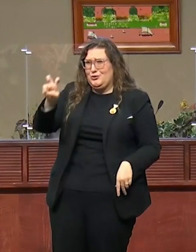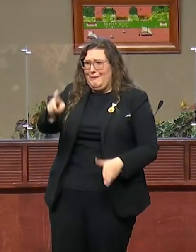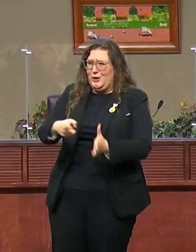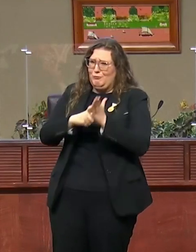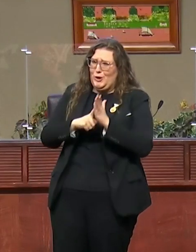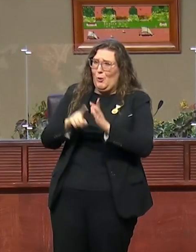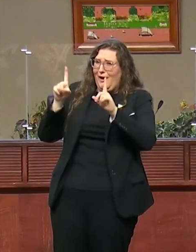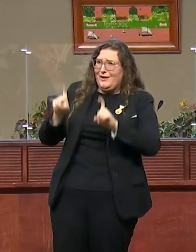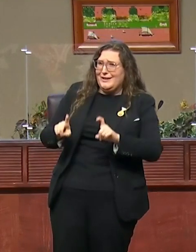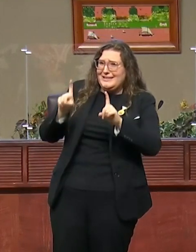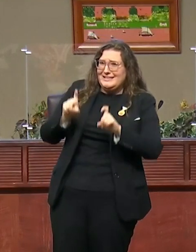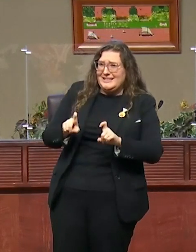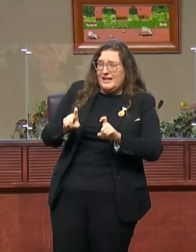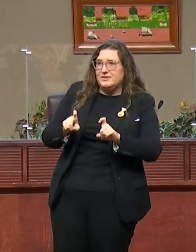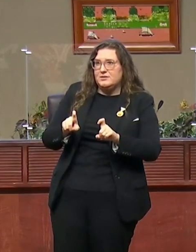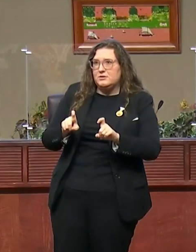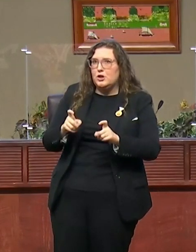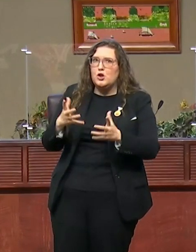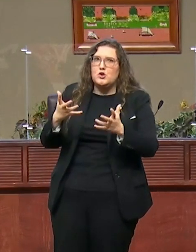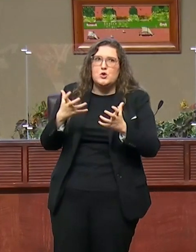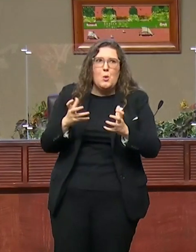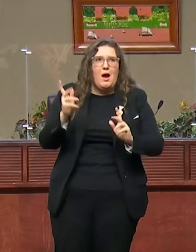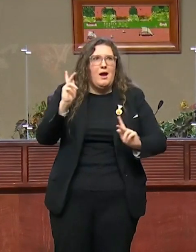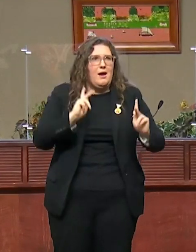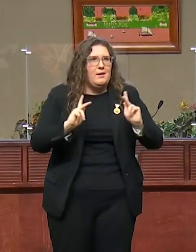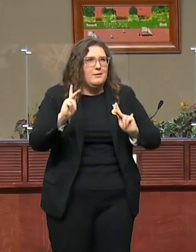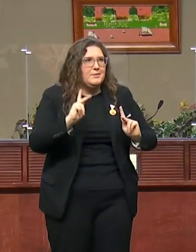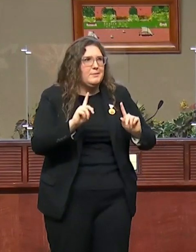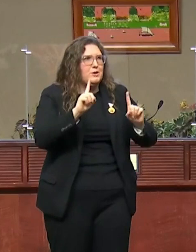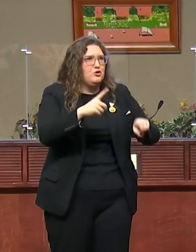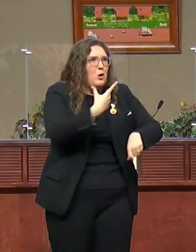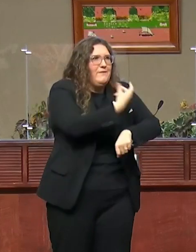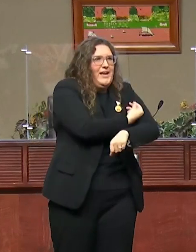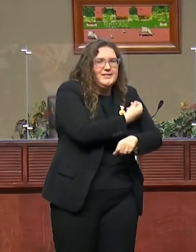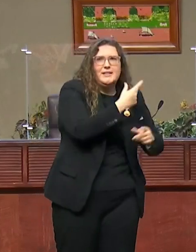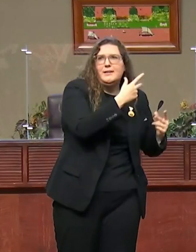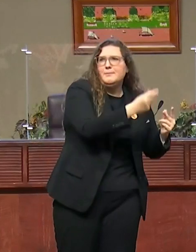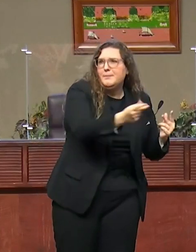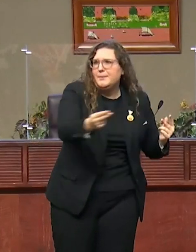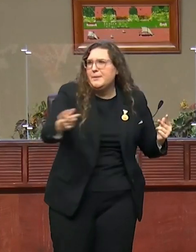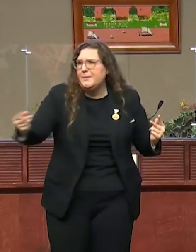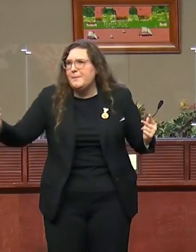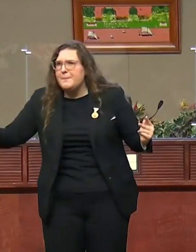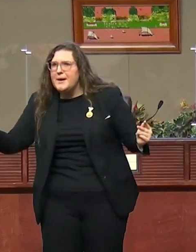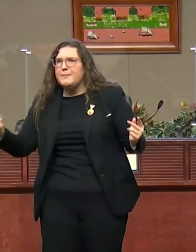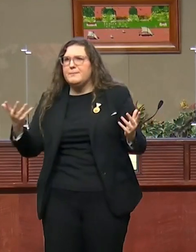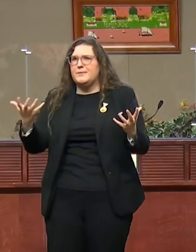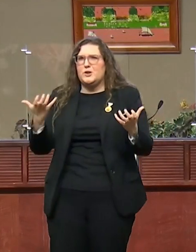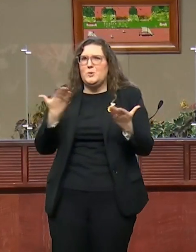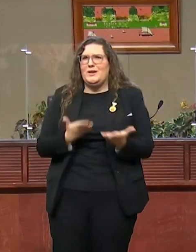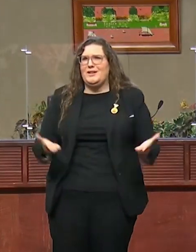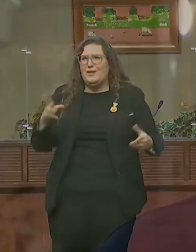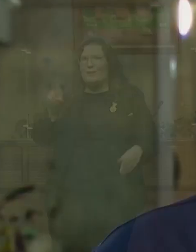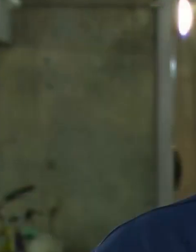VACCINES ROLLING OUT. >> AND AT THIS POINT I’M NOT SURE THE EFFICACY OF A AND AT THIS POINT I’M NOT SURE THE EFFICACY OF A DOMESTIC TESTING WHEN YOU’RE SURE THE EFFICACY OF A DOMESTIC TESTING WHEN YOU’RE TRYING TO GET RESOURCES OUT DOMESTIC TESTING WHEN YOU’RE TRYING TO GET RESOURCES OUT AND GET VACCINATED VACCINES